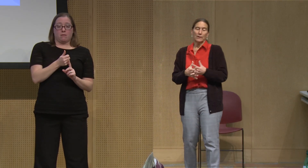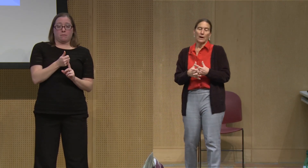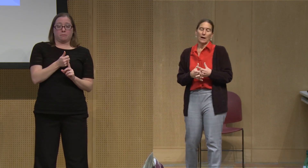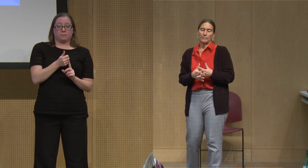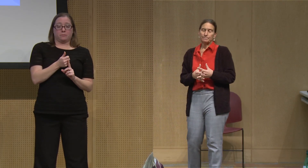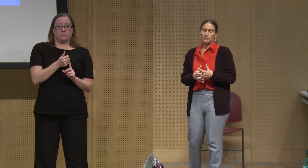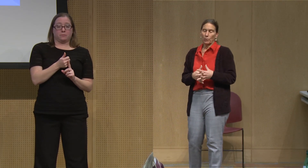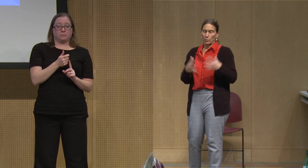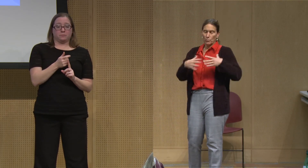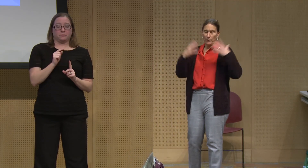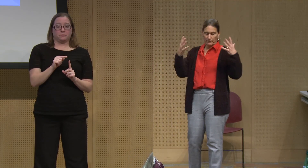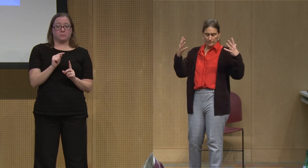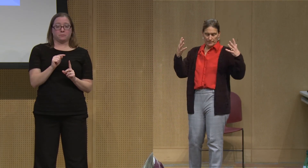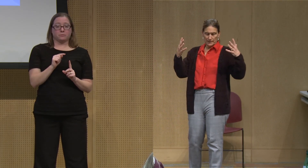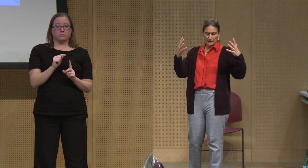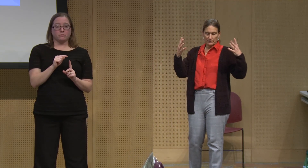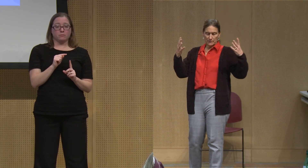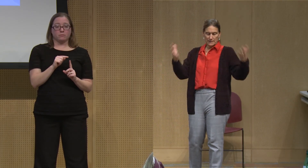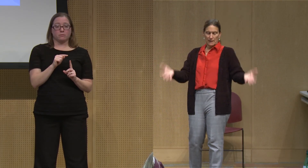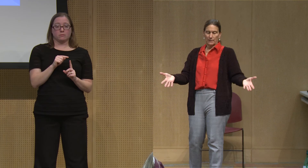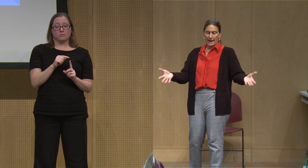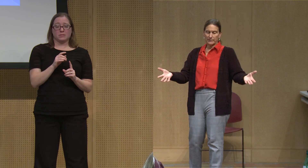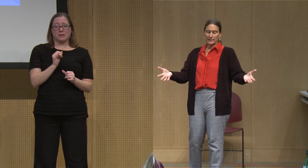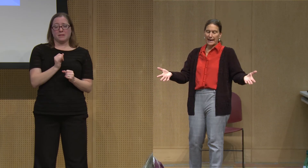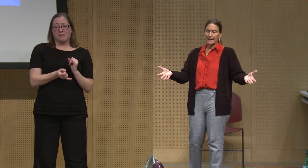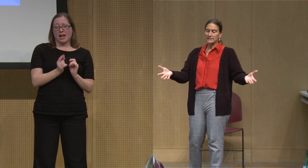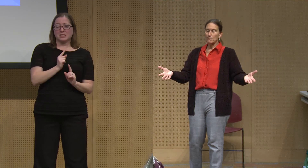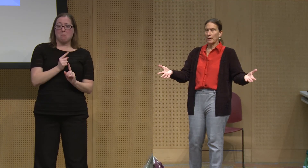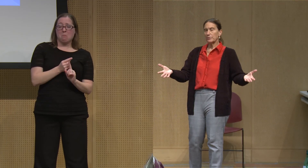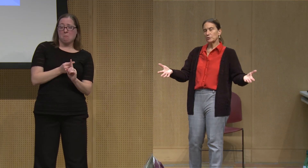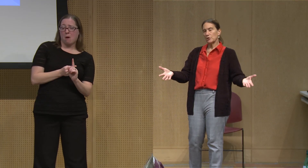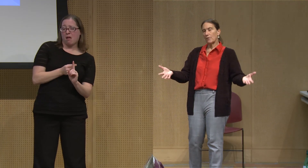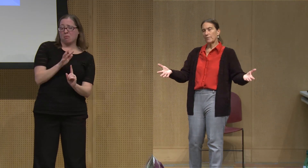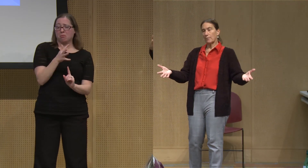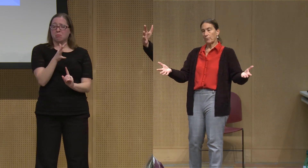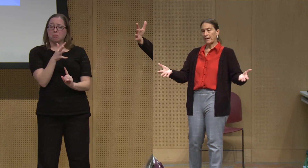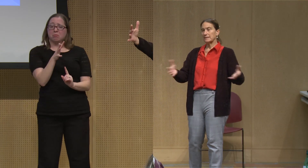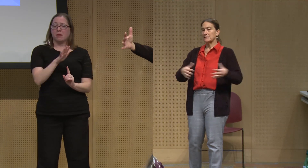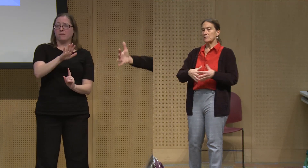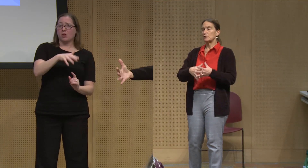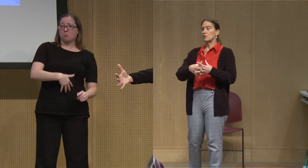OR WHO WERE--HAD THE LAST MONTH OR SO OF THEIR PREGNANCY AROUND THE TIME